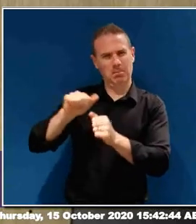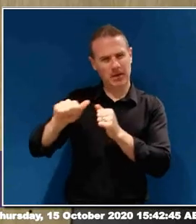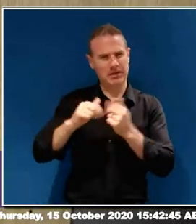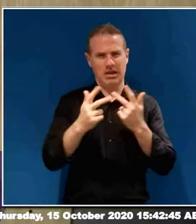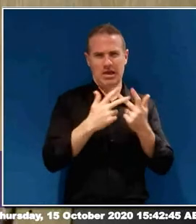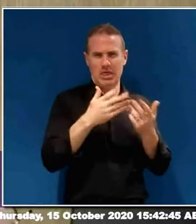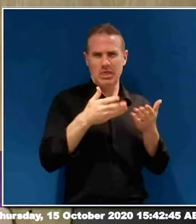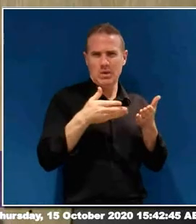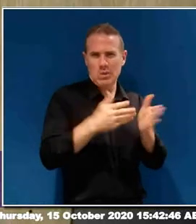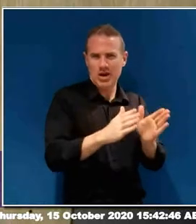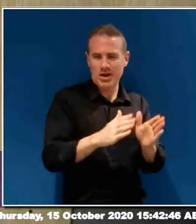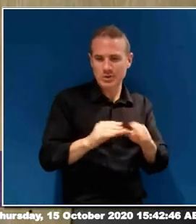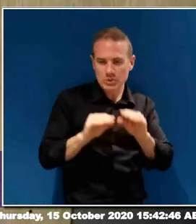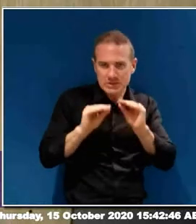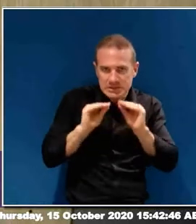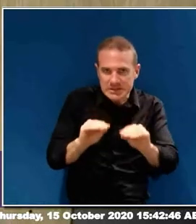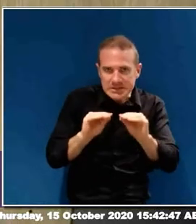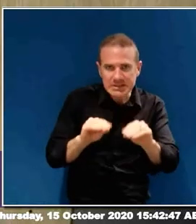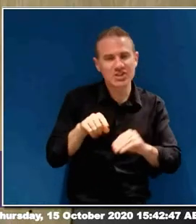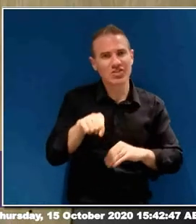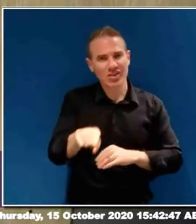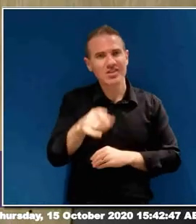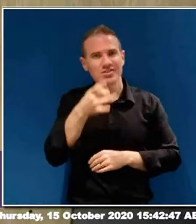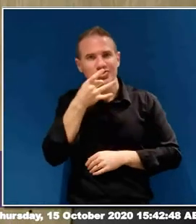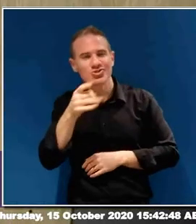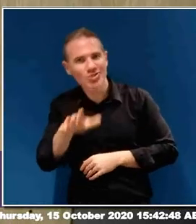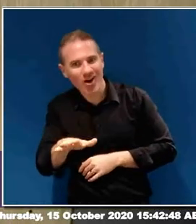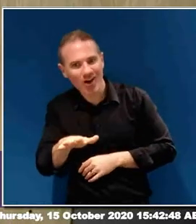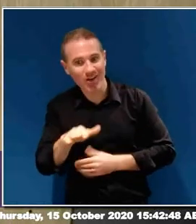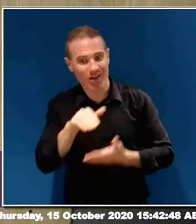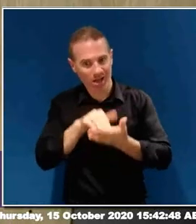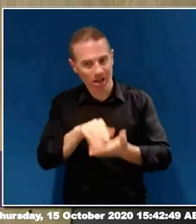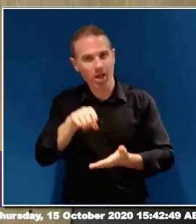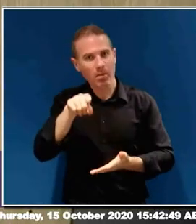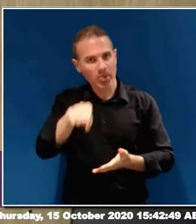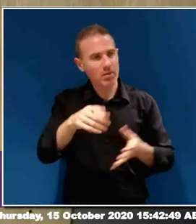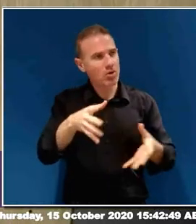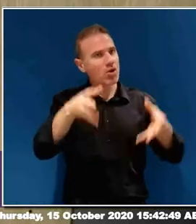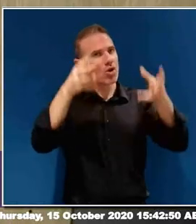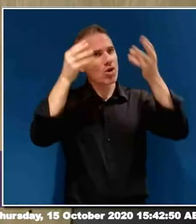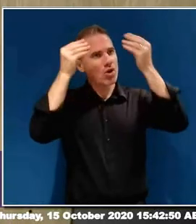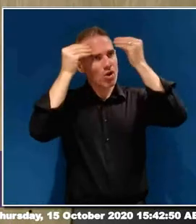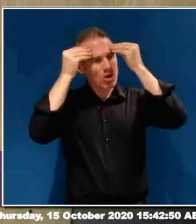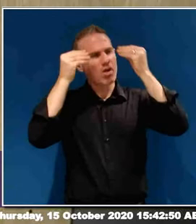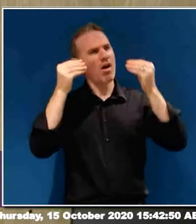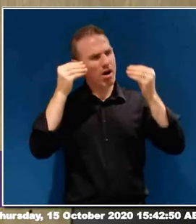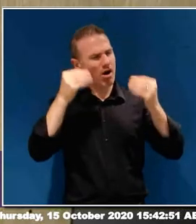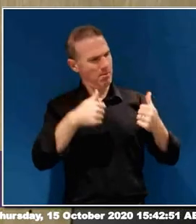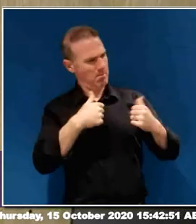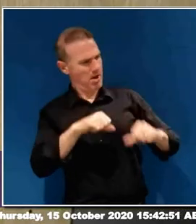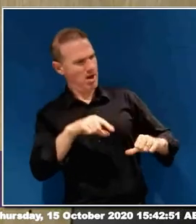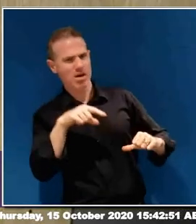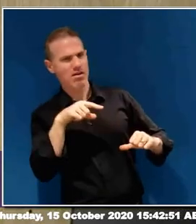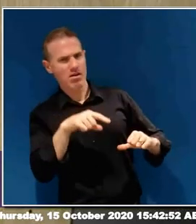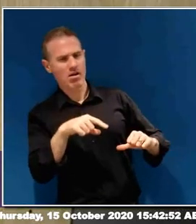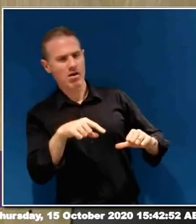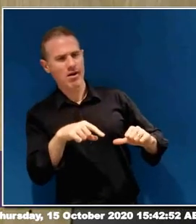will actually teach the child a replacement behaviour and also improve their self-regulation, which is often why they're getting